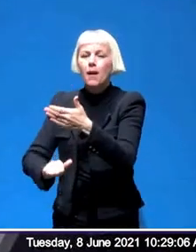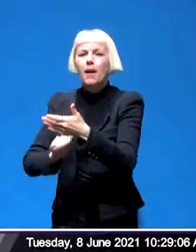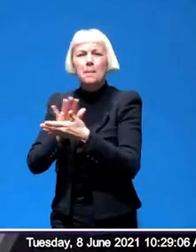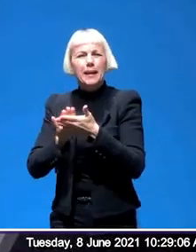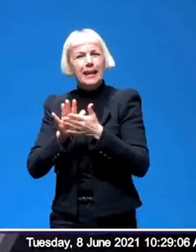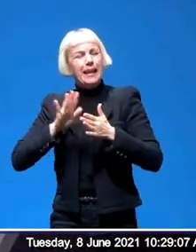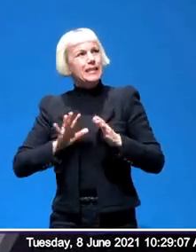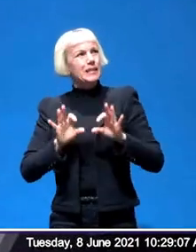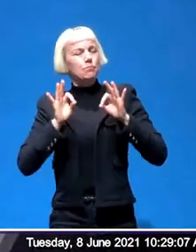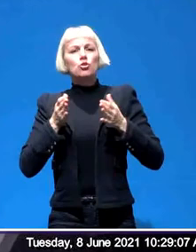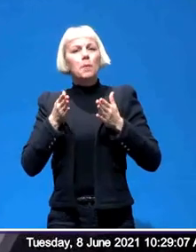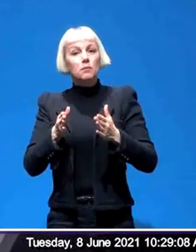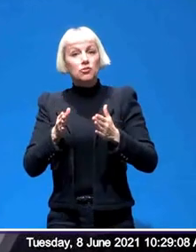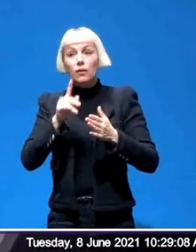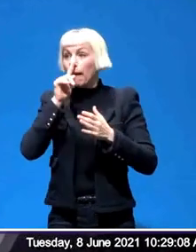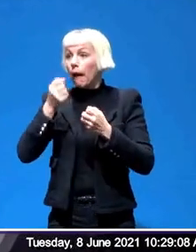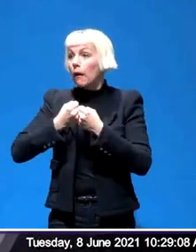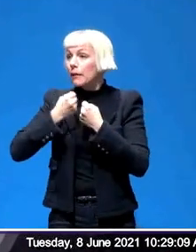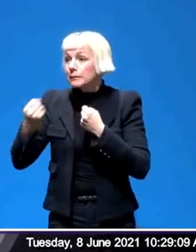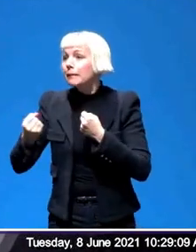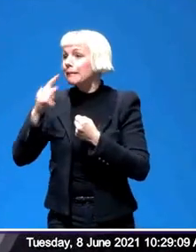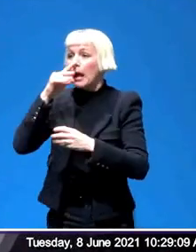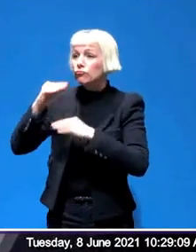so it was not going to be possible to get them replaced in Melbourne.